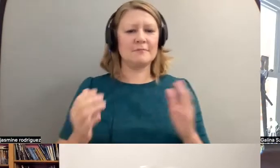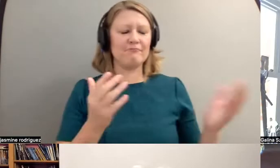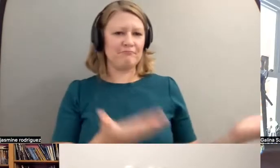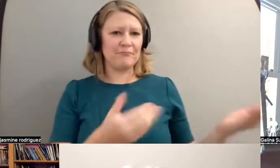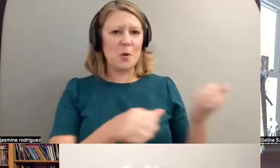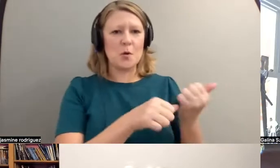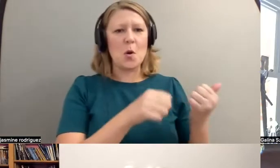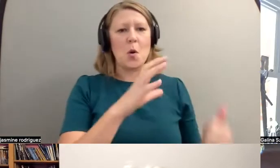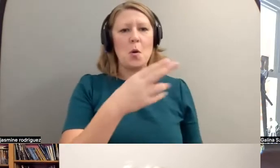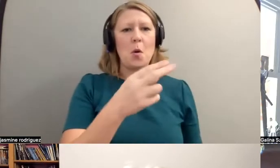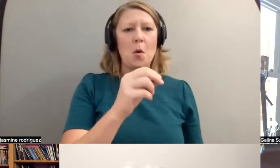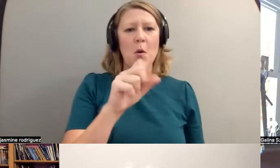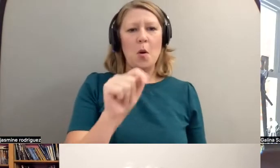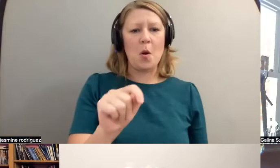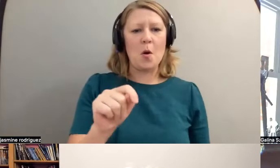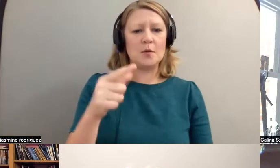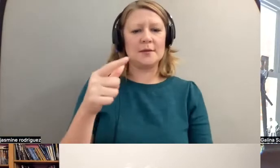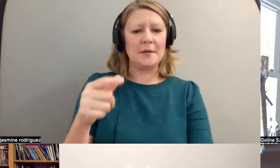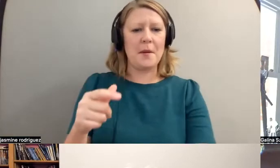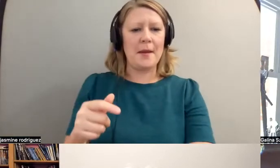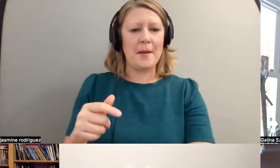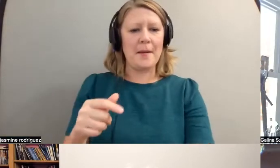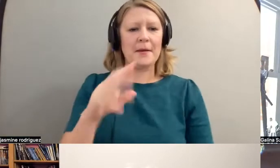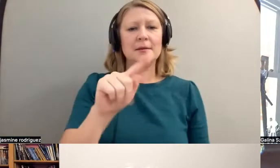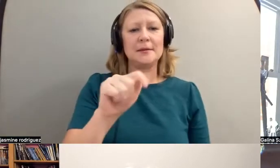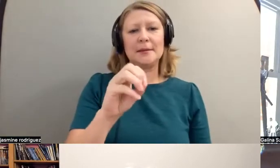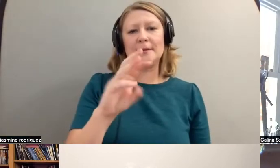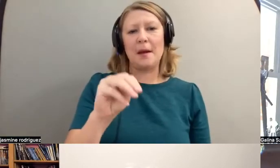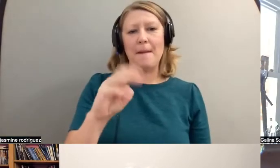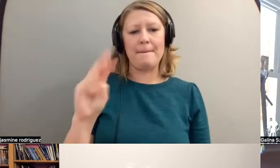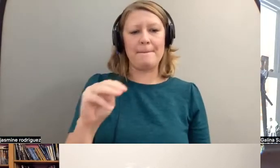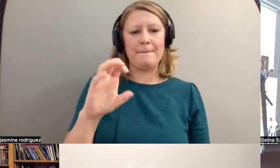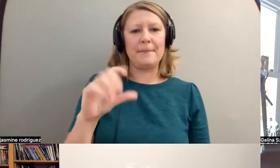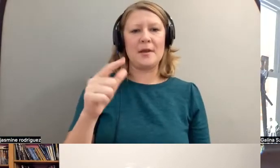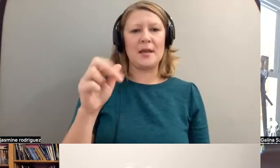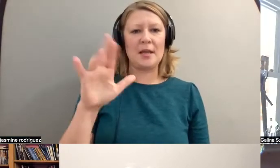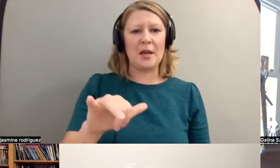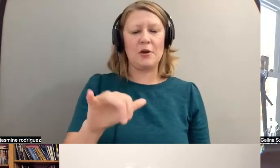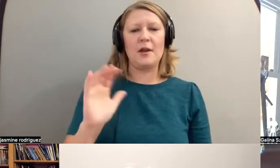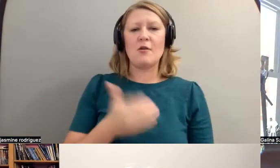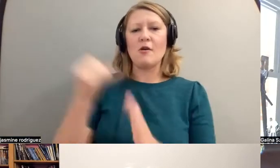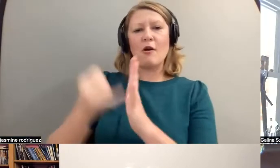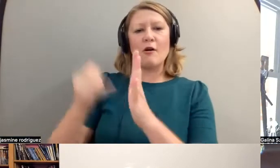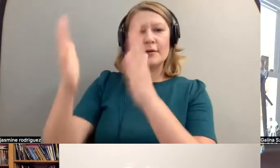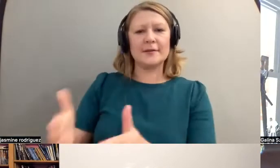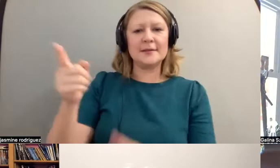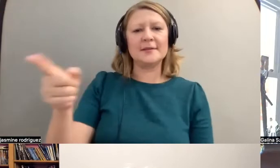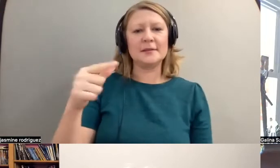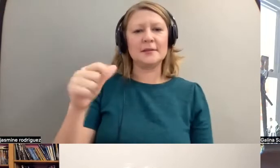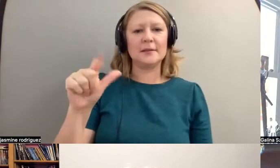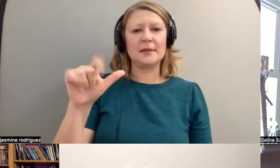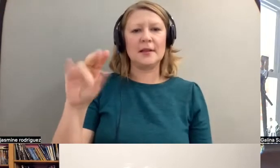Galena Szakacs, and ASL interpreter Jasmine. Galena's story began as a child in Moldova when